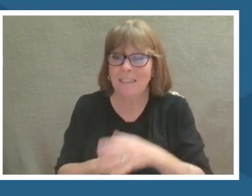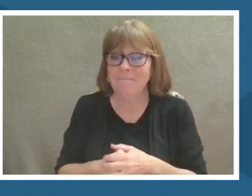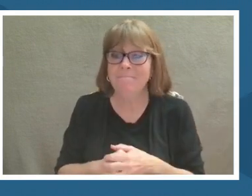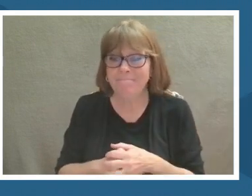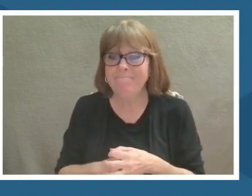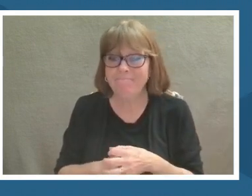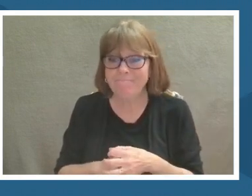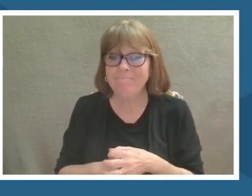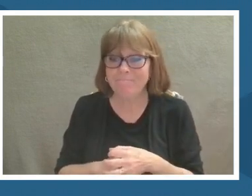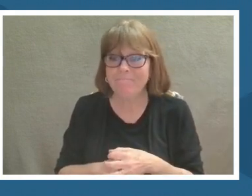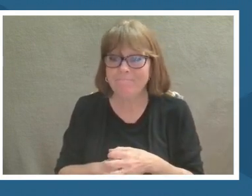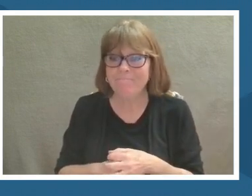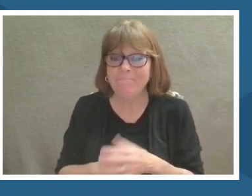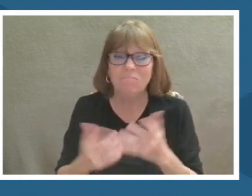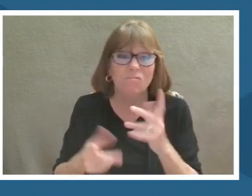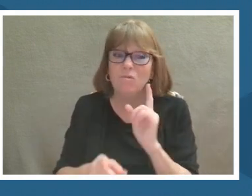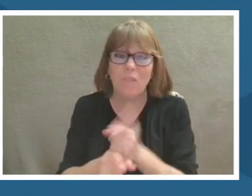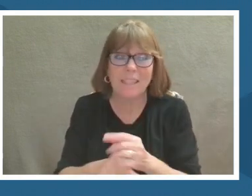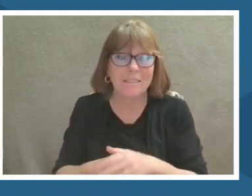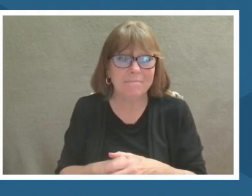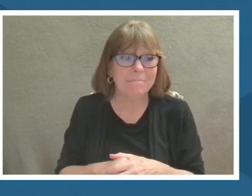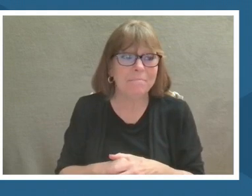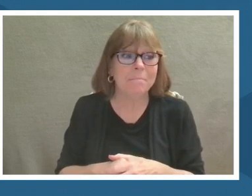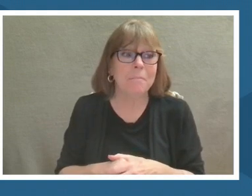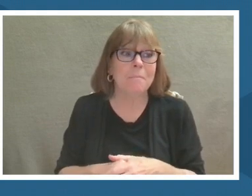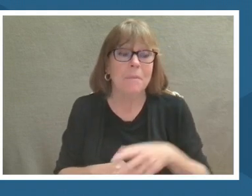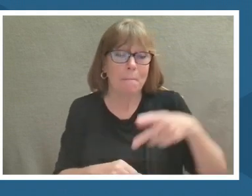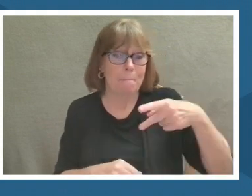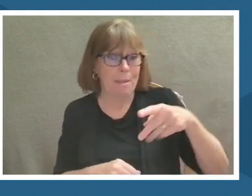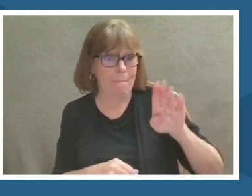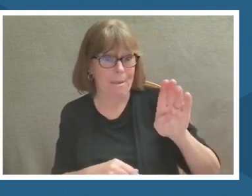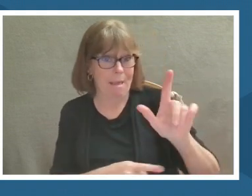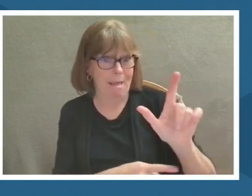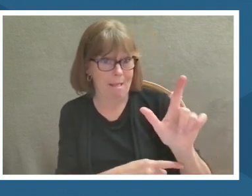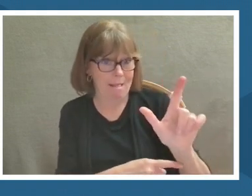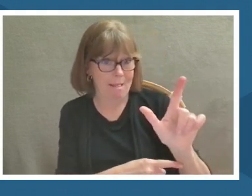i think about i could do pbl in a